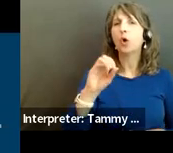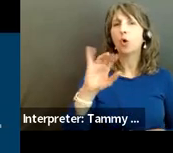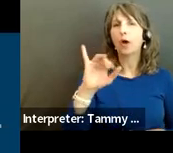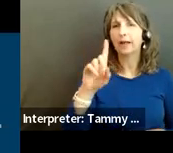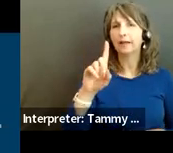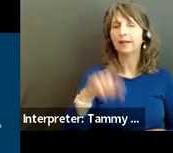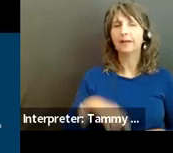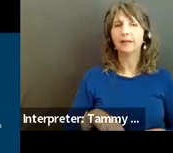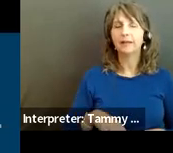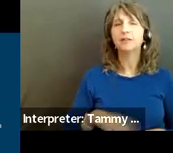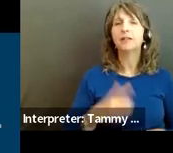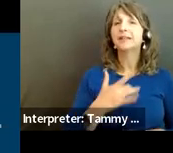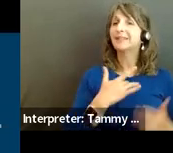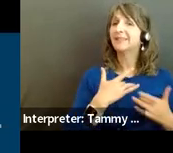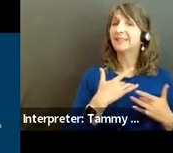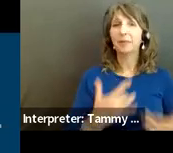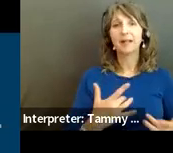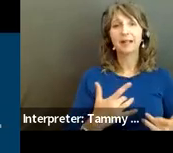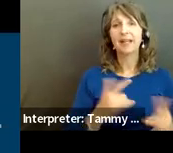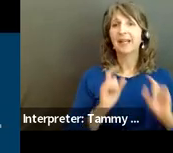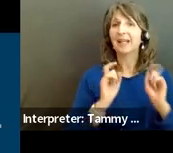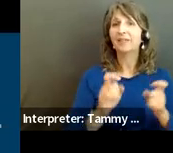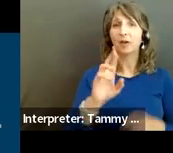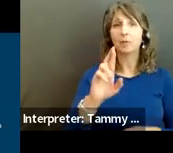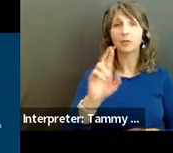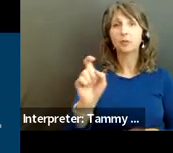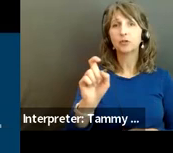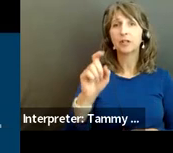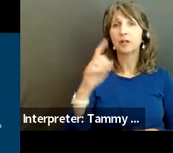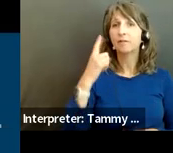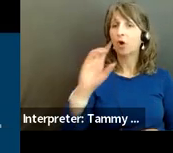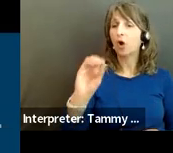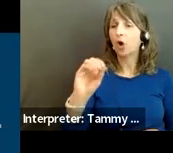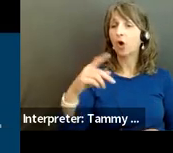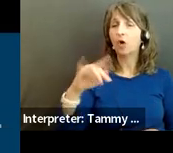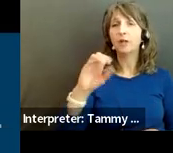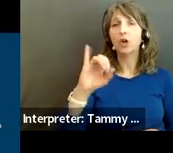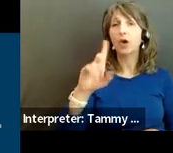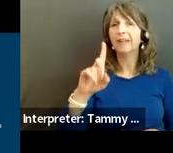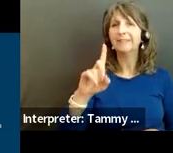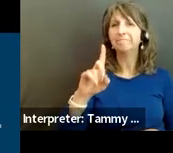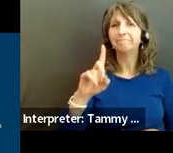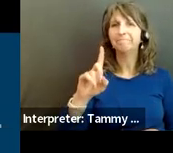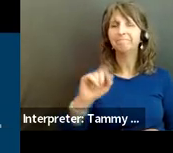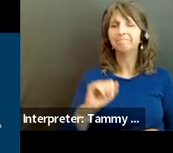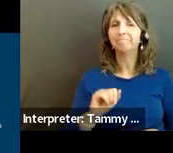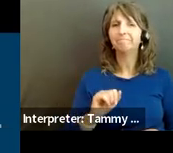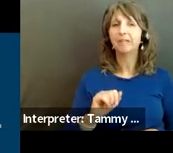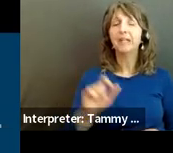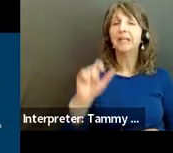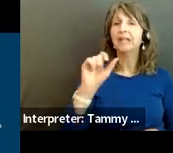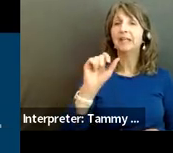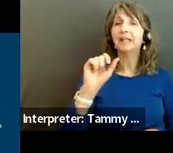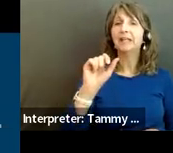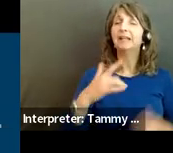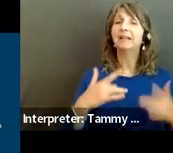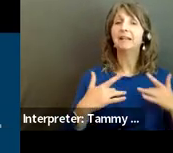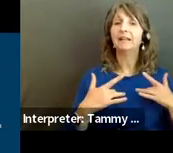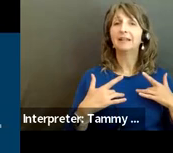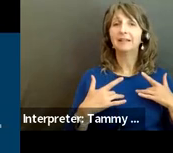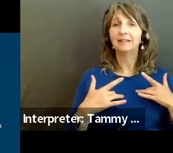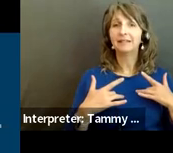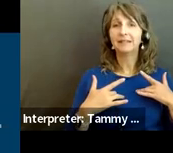We typically don't prescribe these anymore in in that kind of fashion and certainly somebody's chief complaint is never actually needs nor goes like.